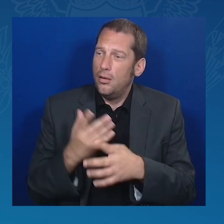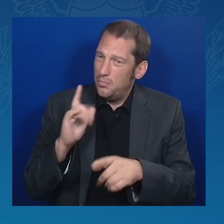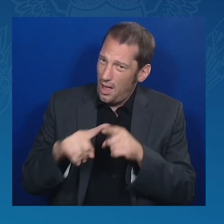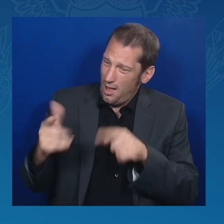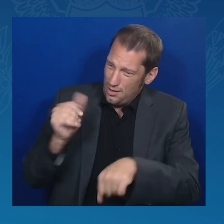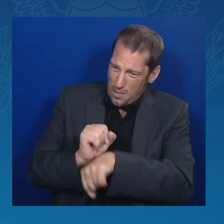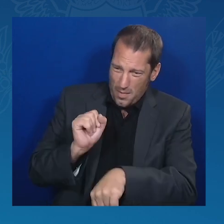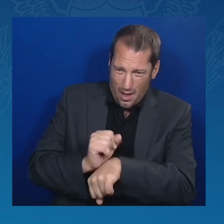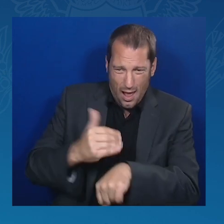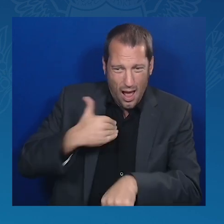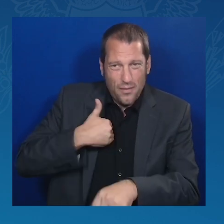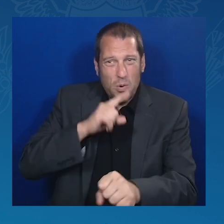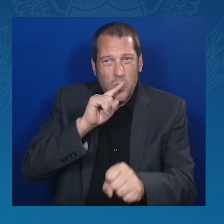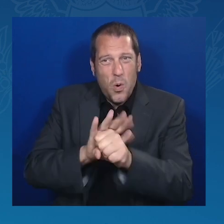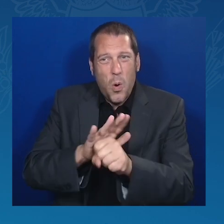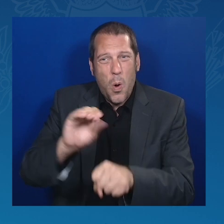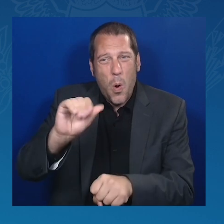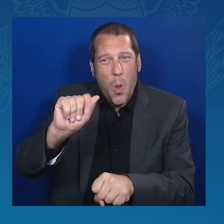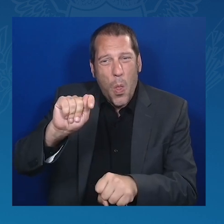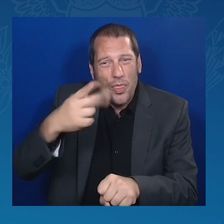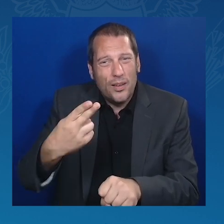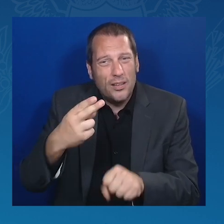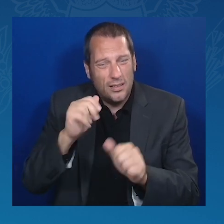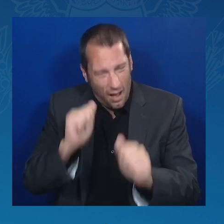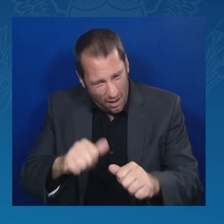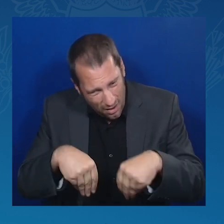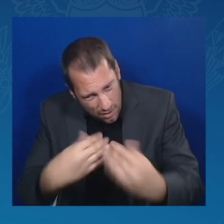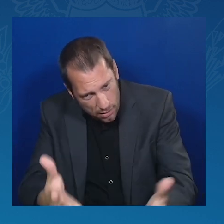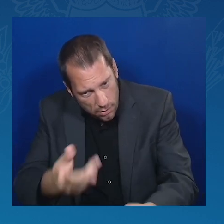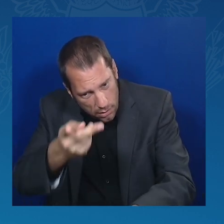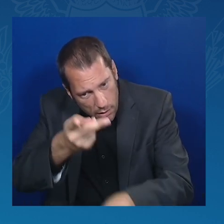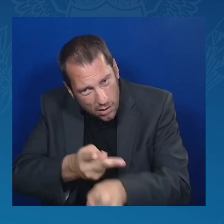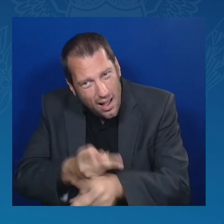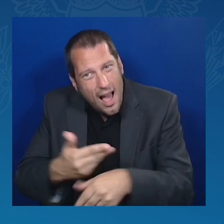And so I think of this issue in two ways in particular.